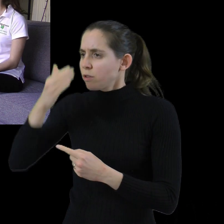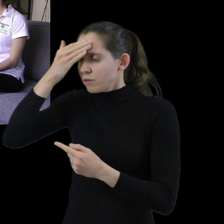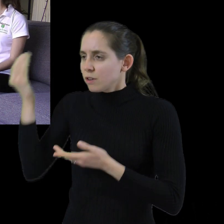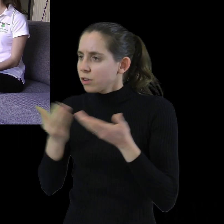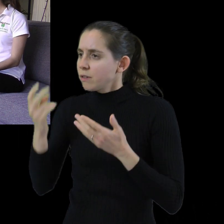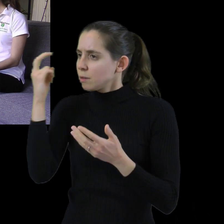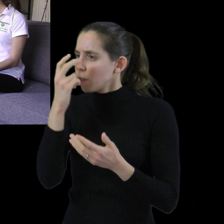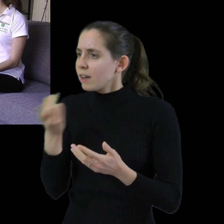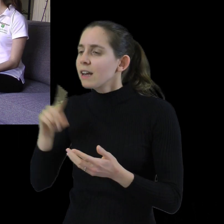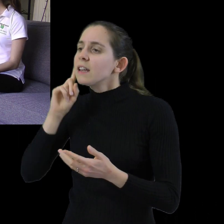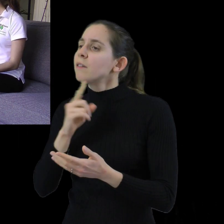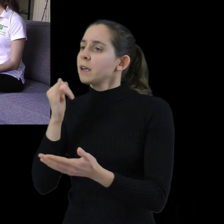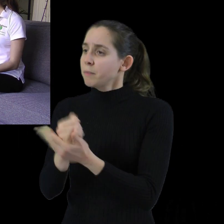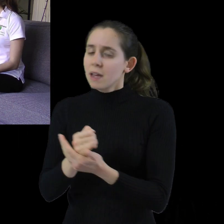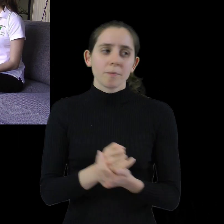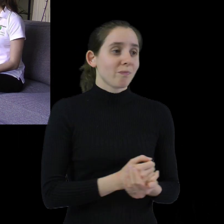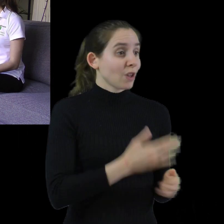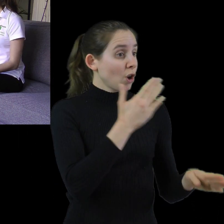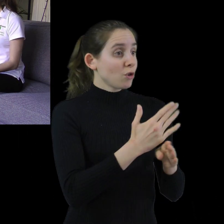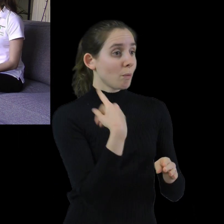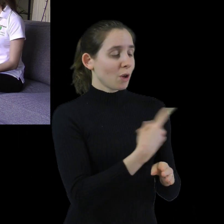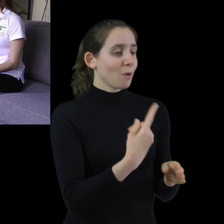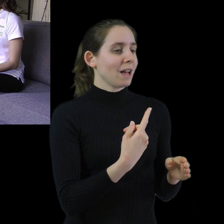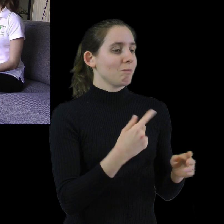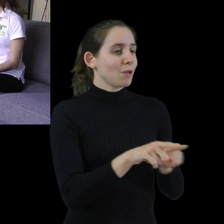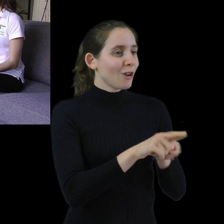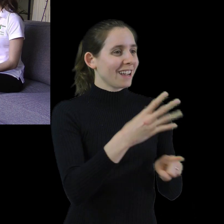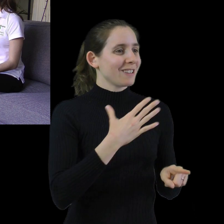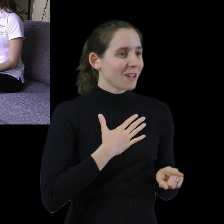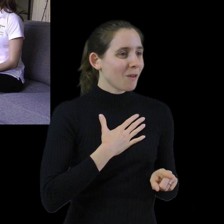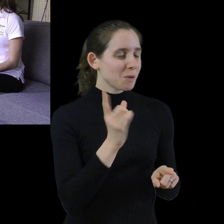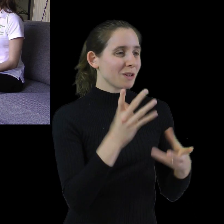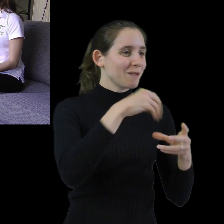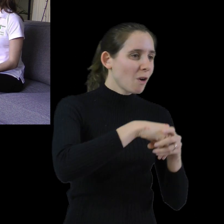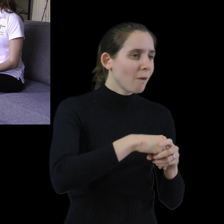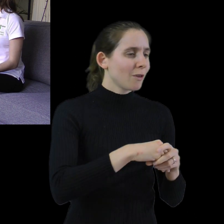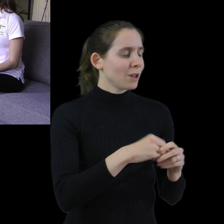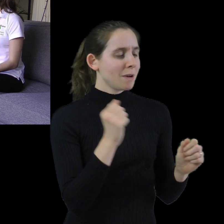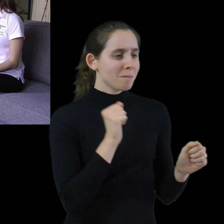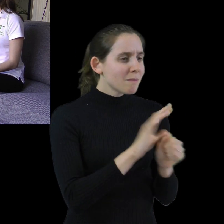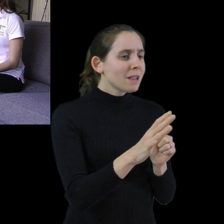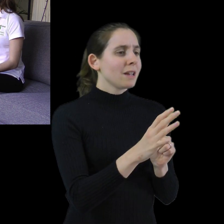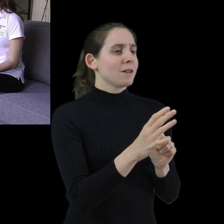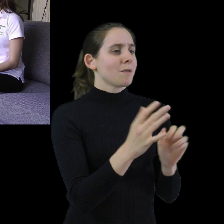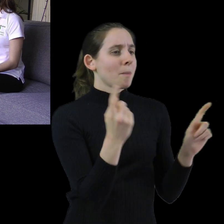Blind and Hearing Impaired? Wayne: Its a role we're learning ourselves what it's all about, and so it's been great networking with people. In the past we have